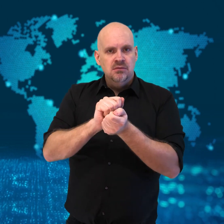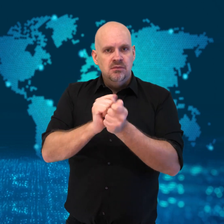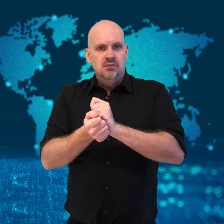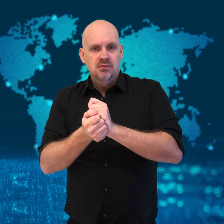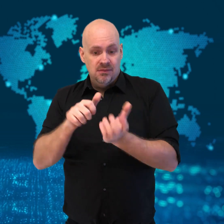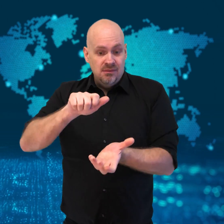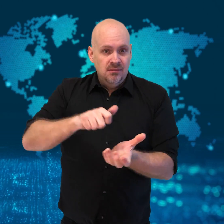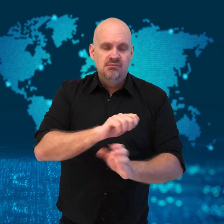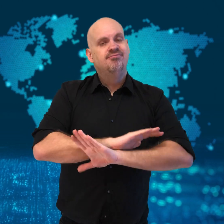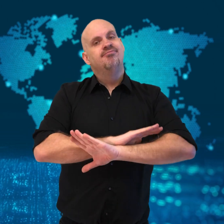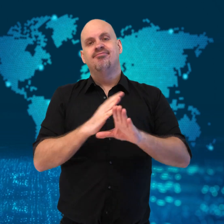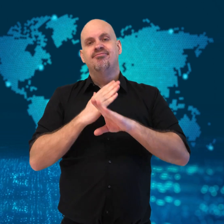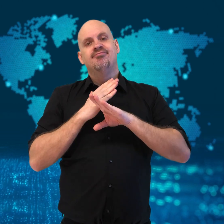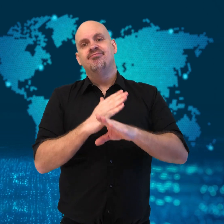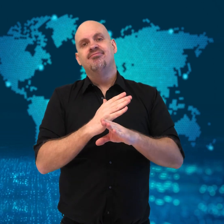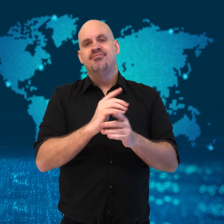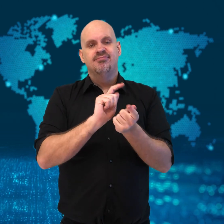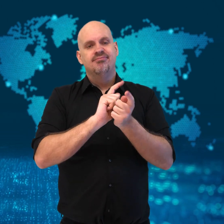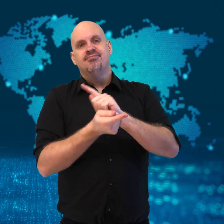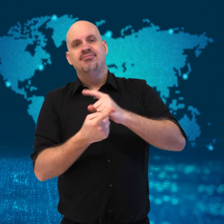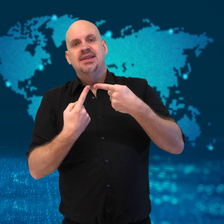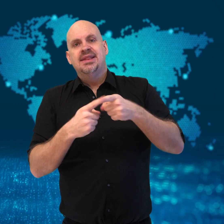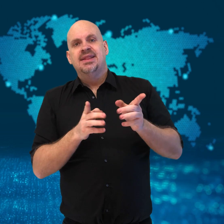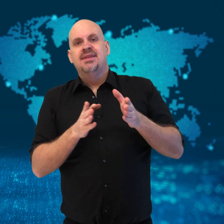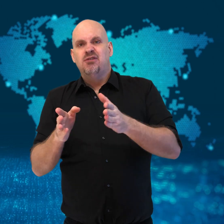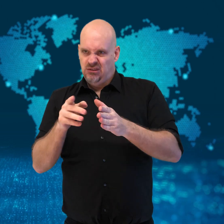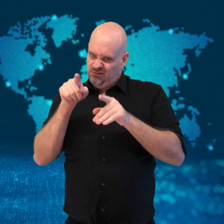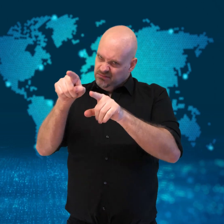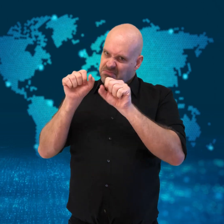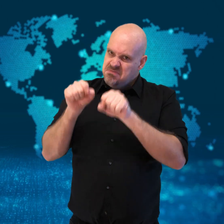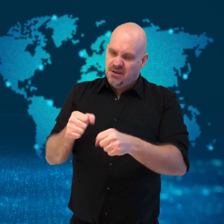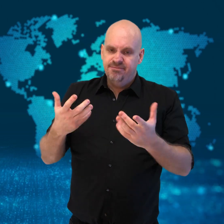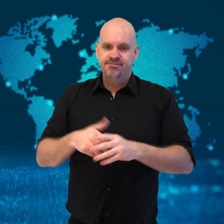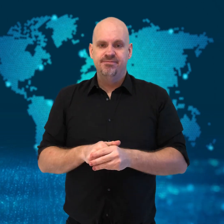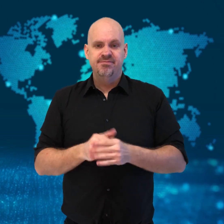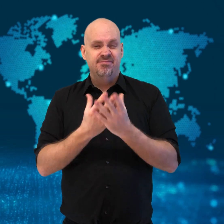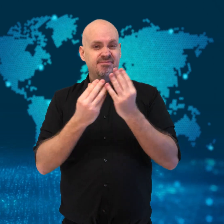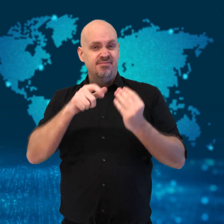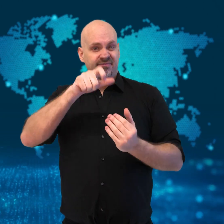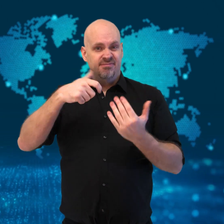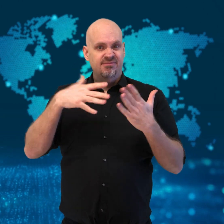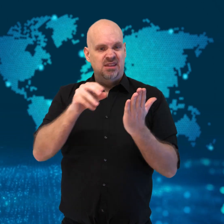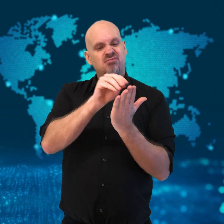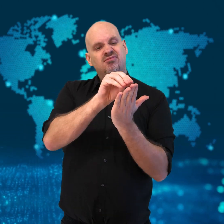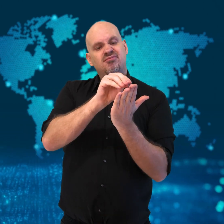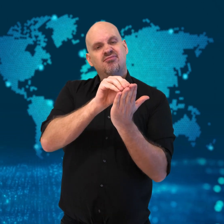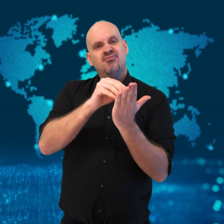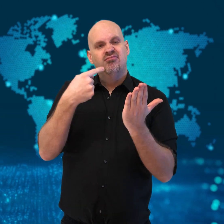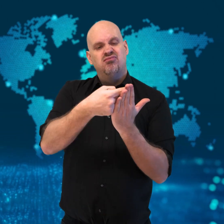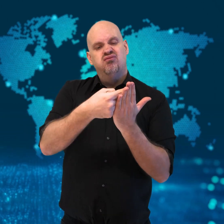An online petition with at least 60,000 signatures is demanding the